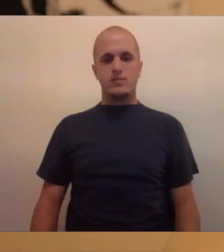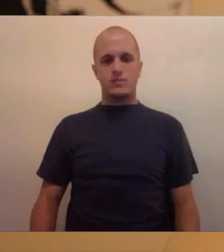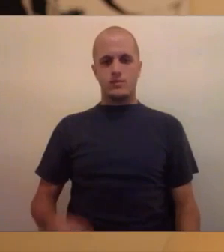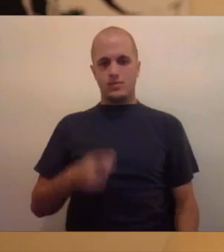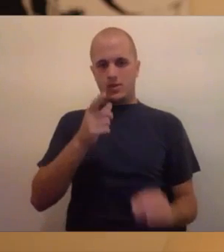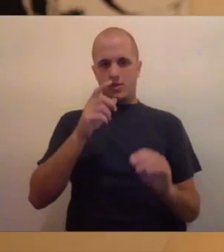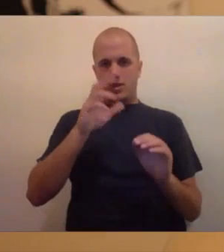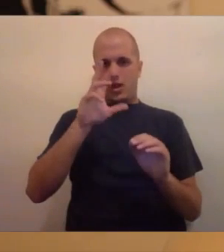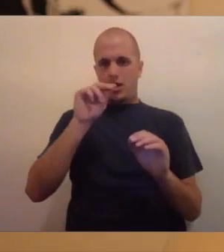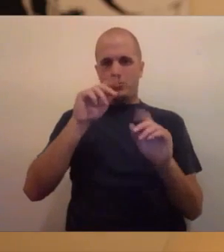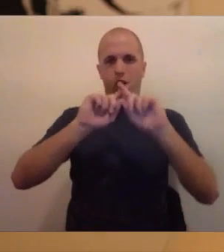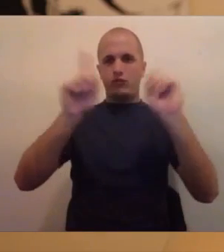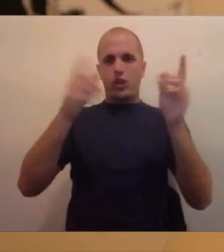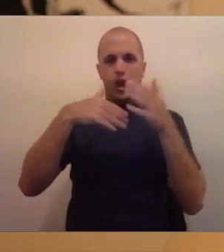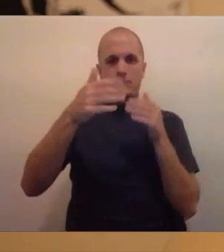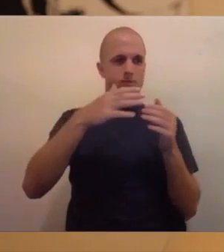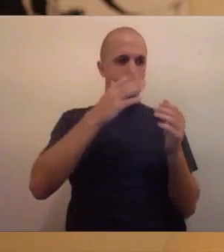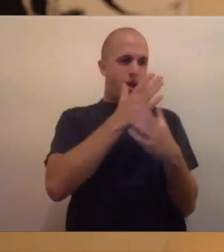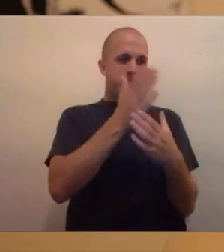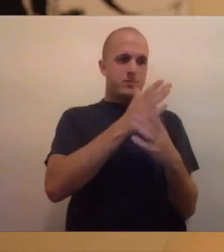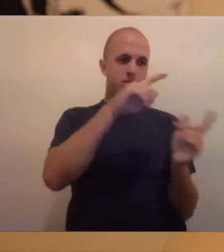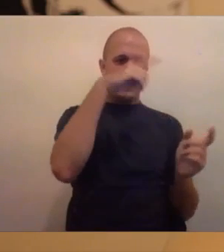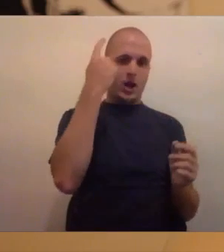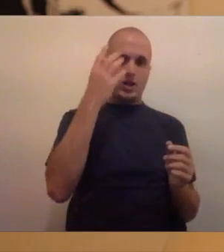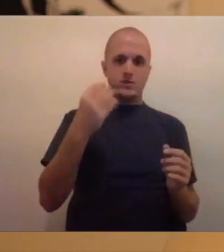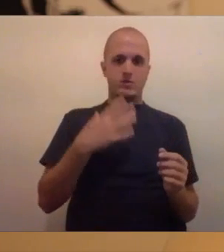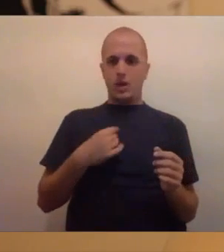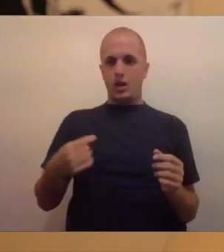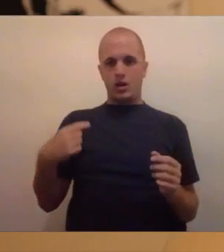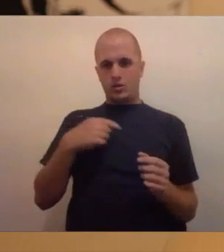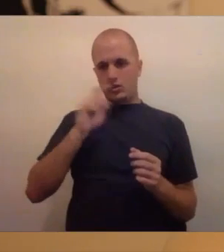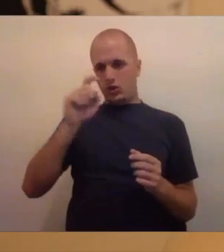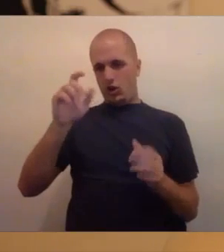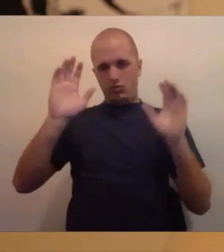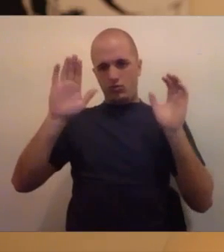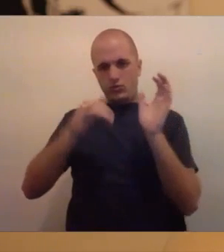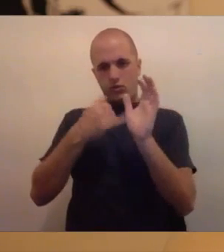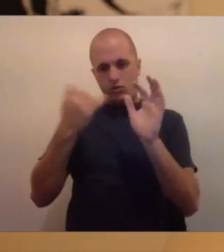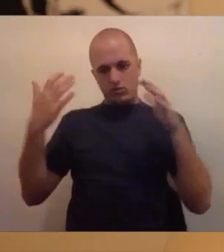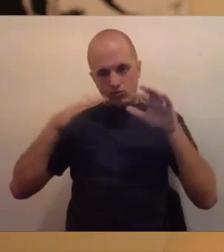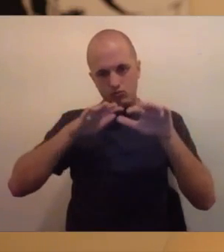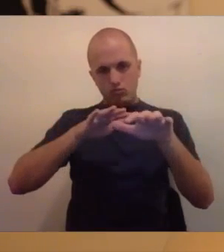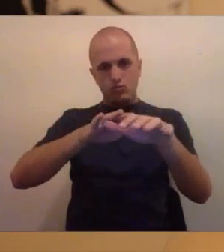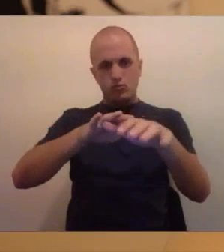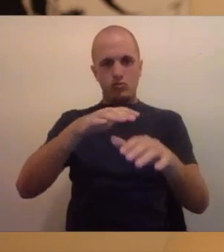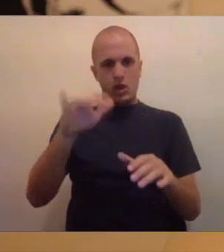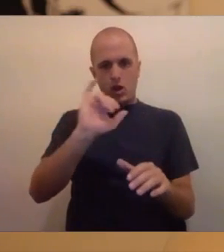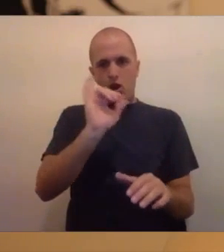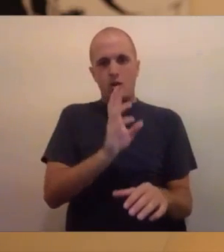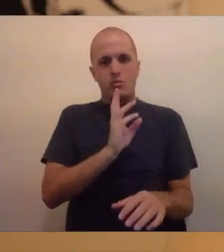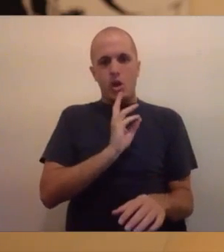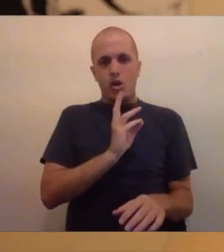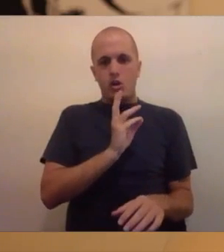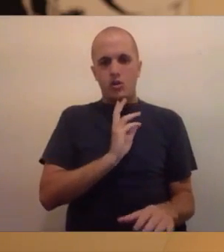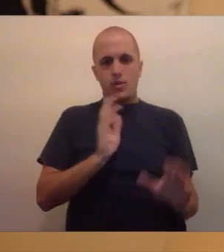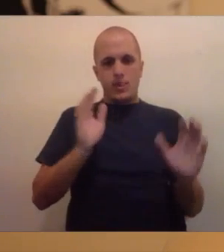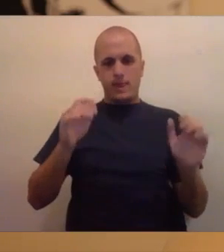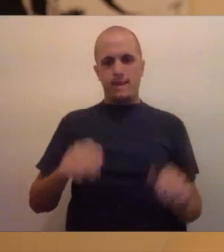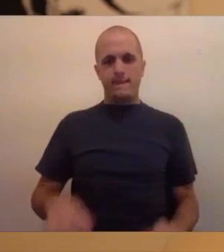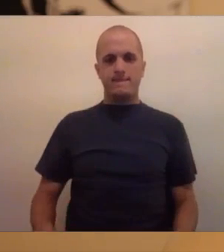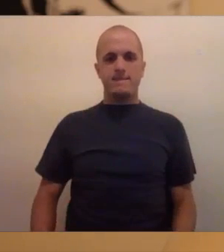that person's thirst. It doesn't make any difference between black and white. We're supposed to flow